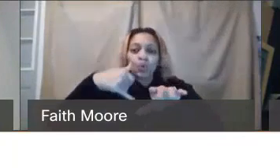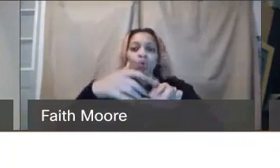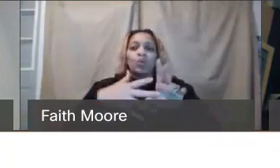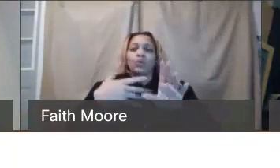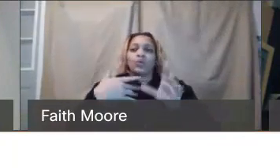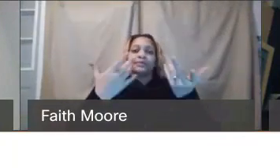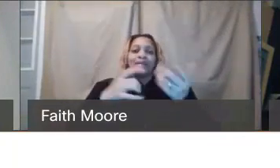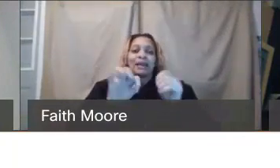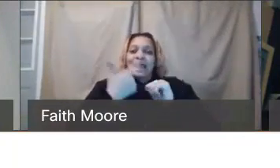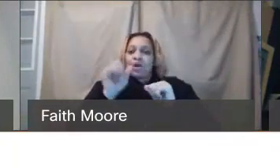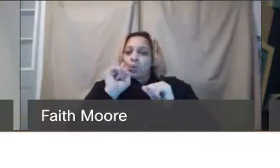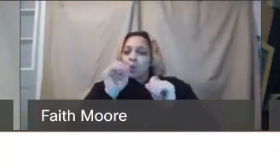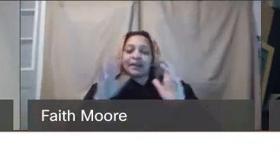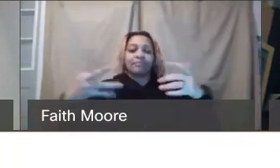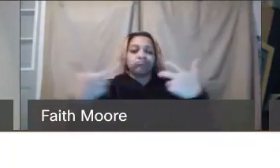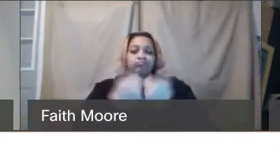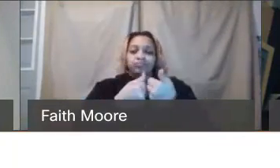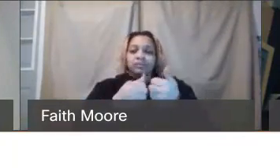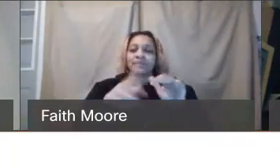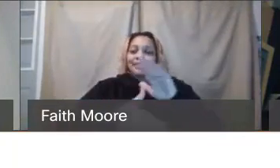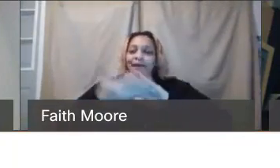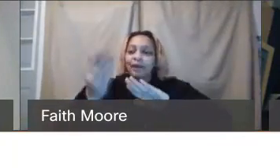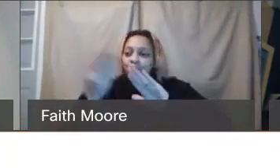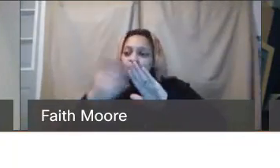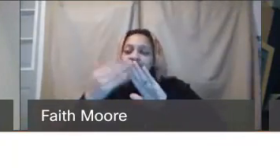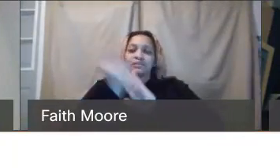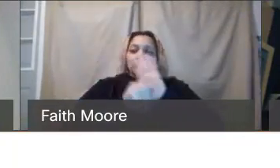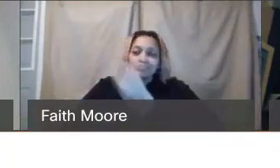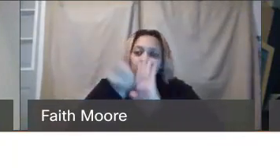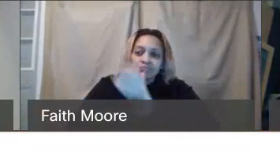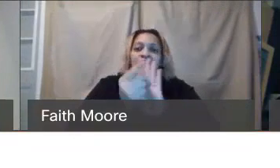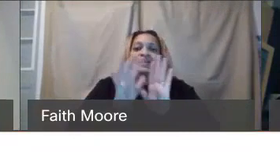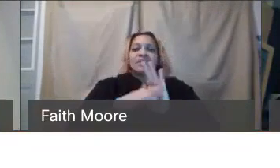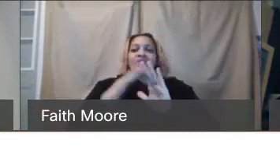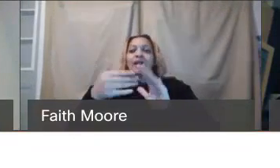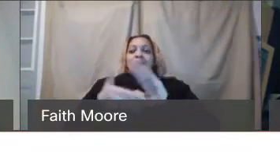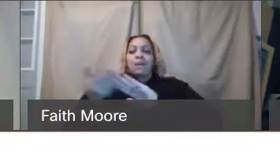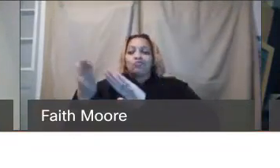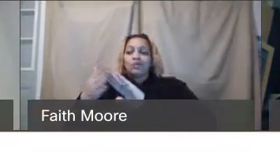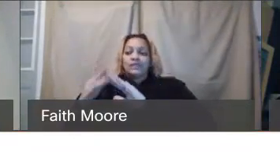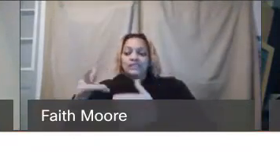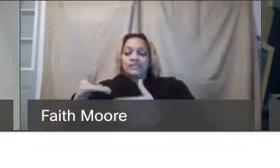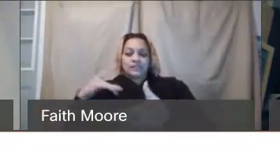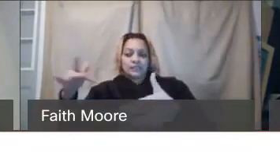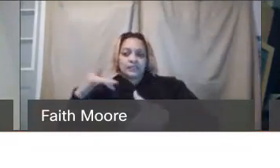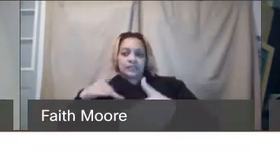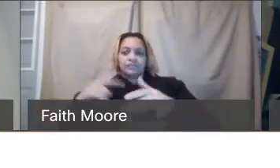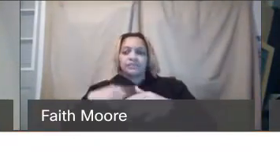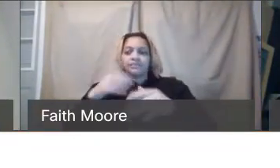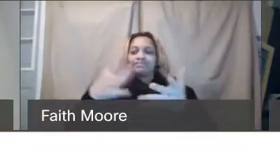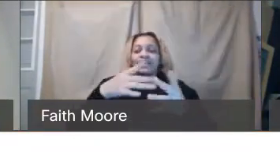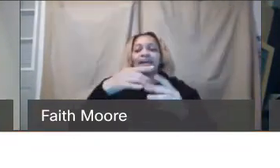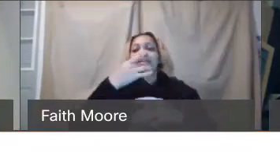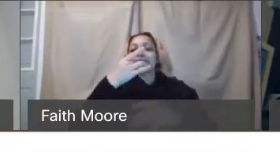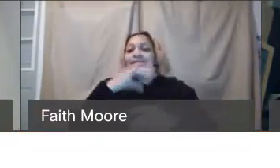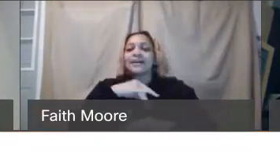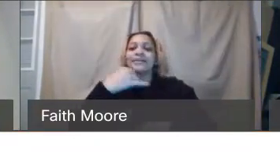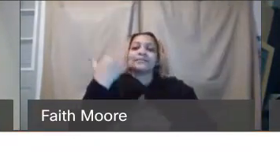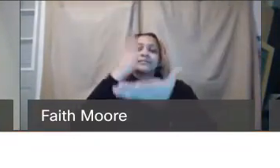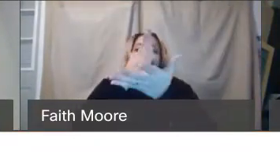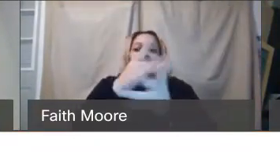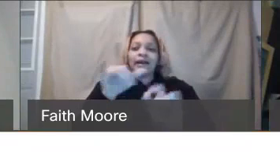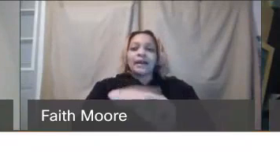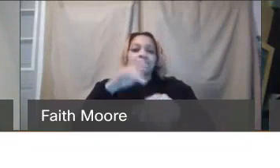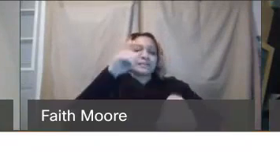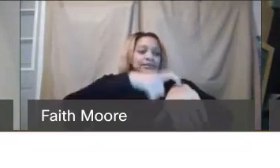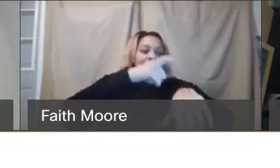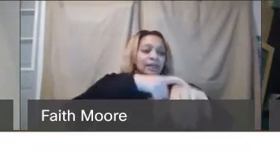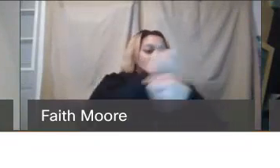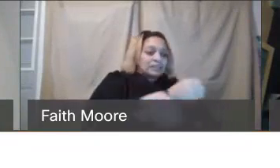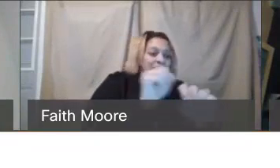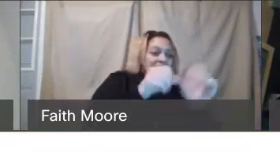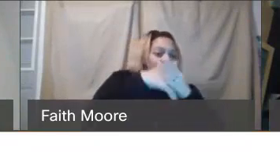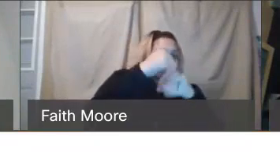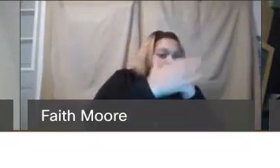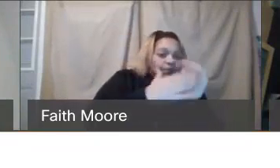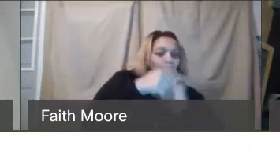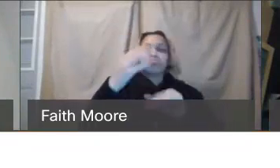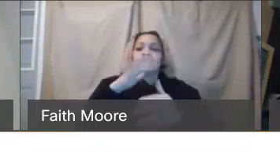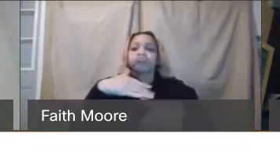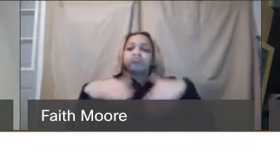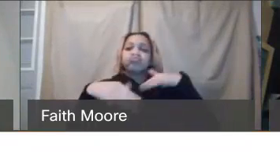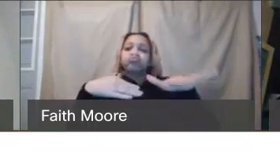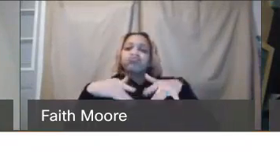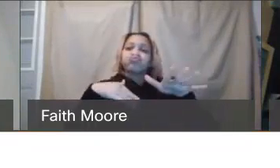what are the operational or operational considerations to think about with respect to traffic signals and timing and making it safe and comfortable for people to walk across and along 15th street.